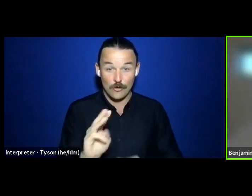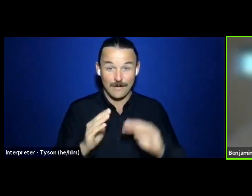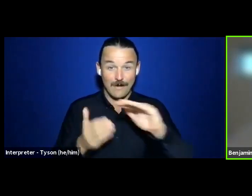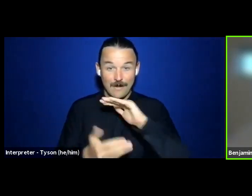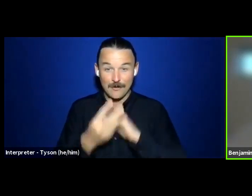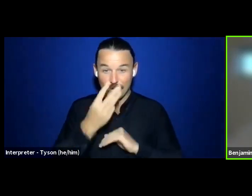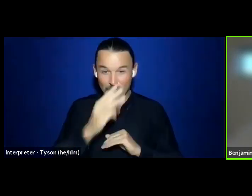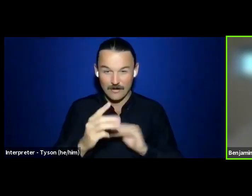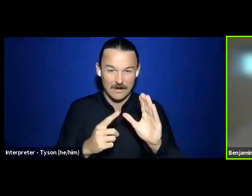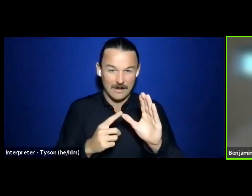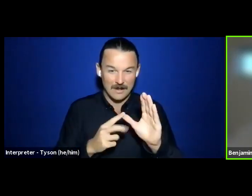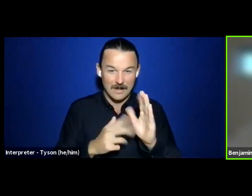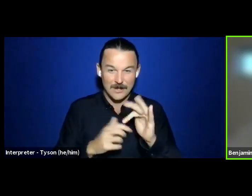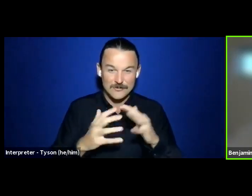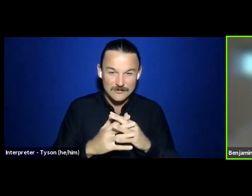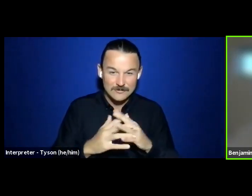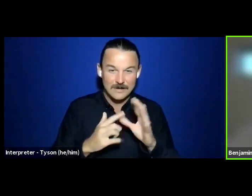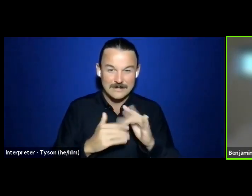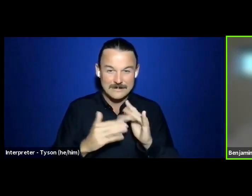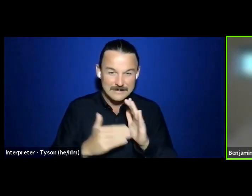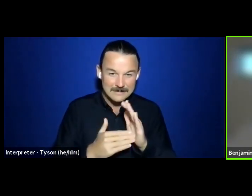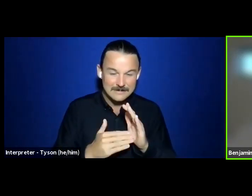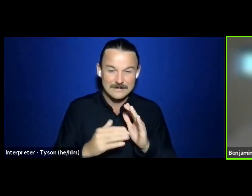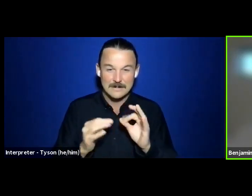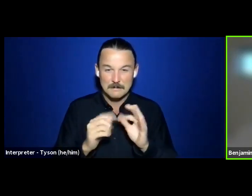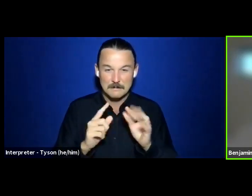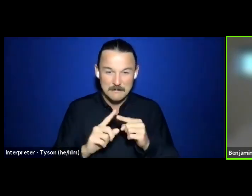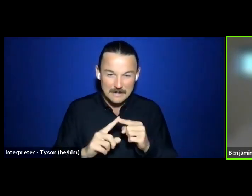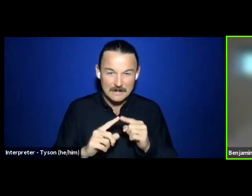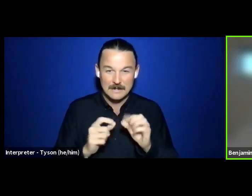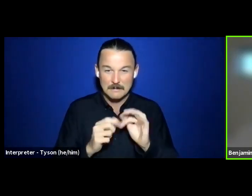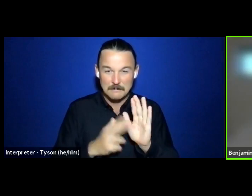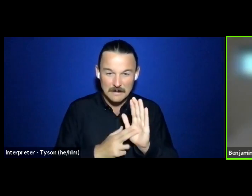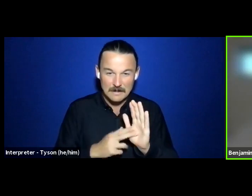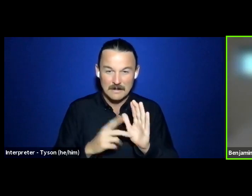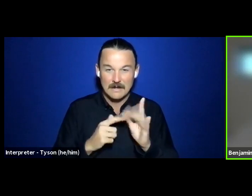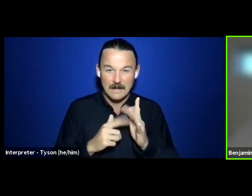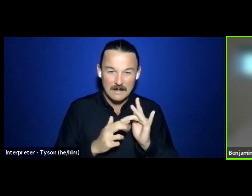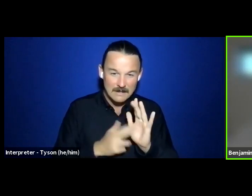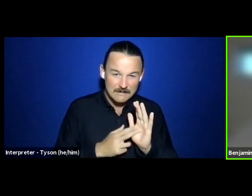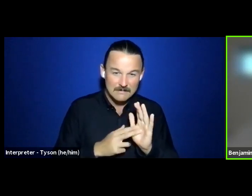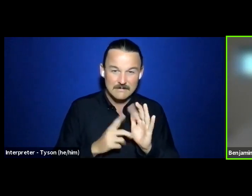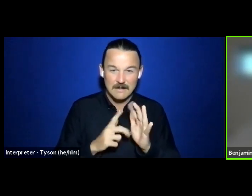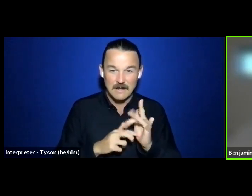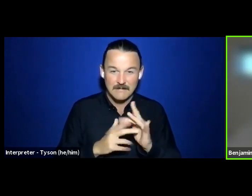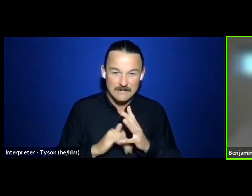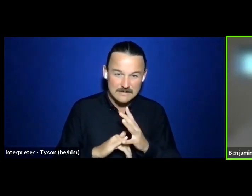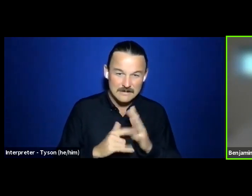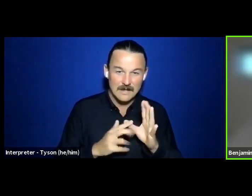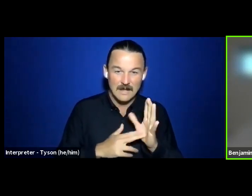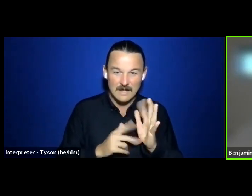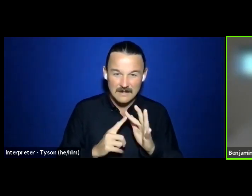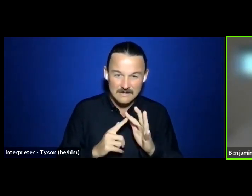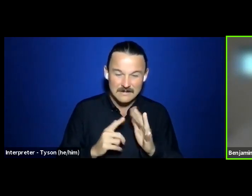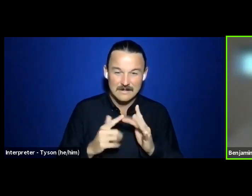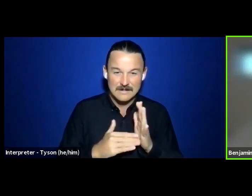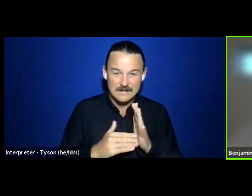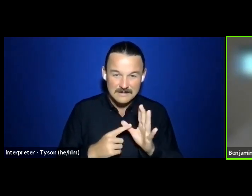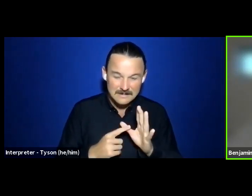l the 30 under 30 tonight and the 30 under 30 tonight, Andrew. Amen. t what I do want to do is to give a huge shout out and congratulate all the 30 under 30 is tonight, Andrew. Andrew, amen zS B been Andrew, amen zS B been Caitlin deck Andrew, amen zS B been Caitlin declan Elizabeth, Elvis, and